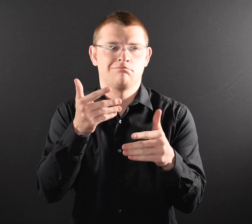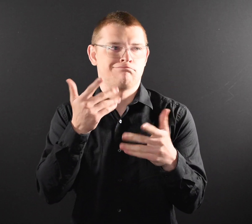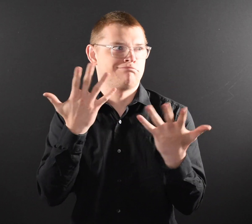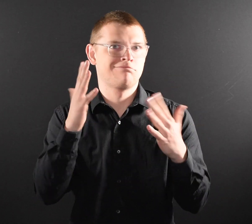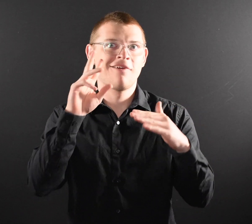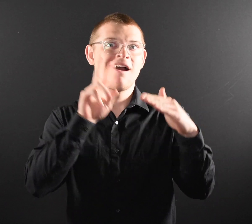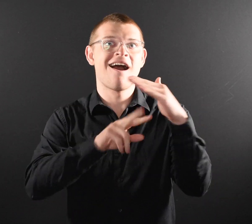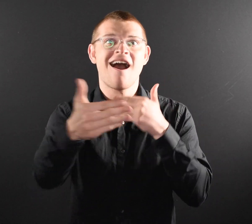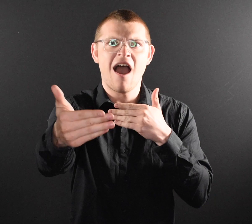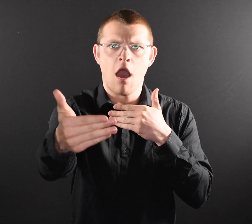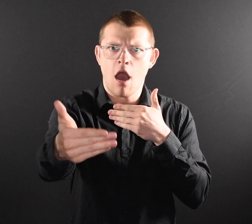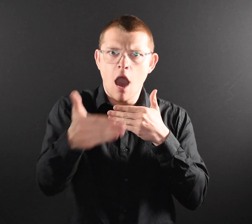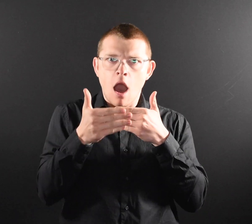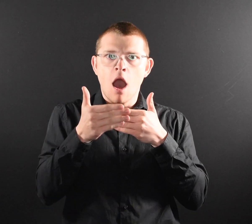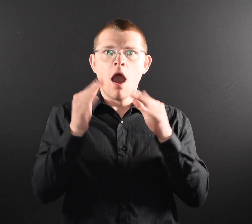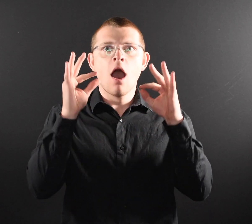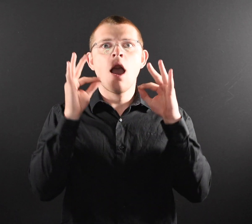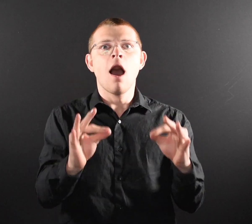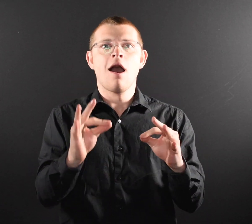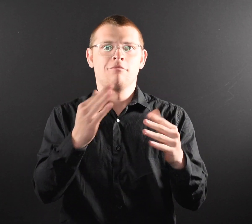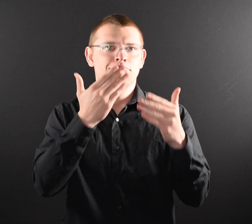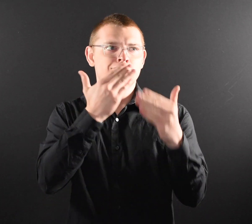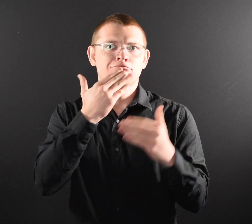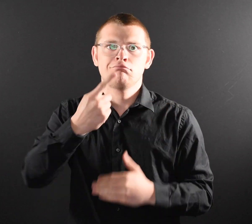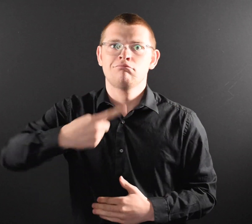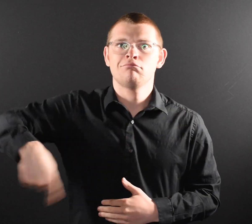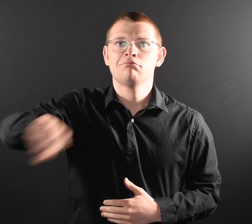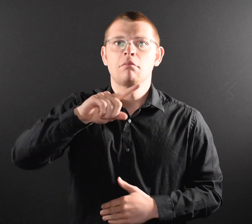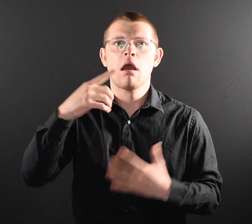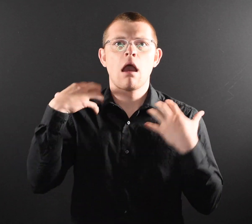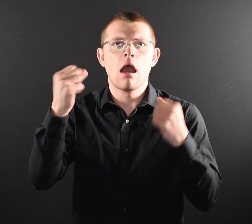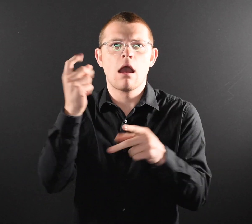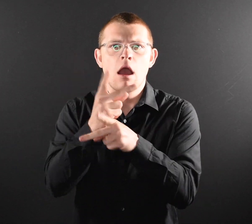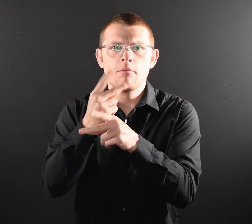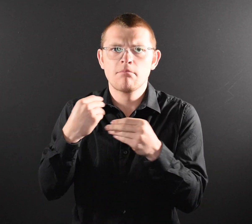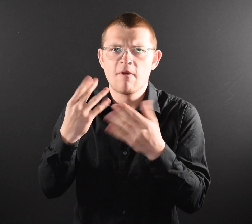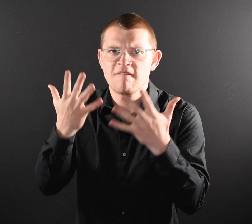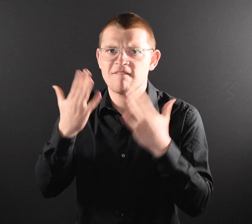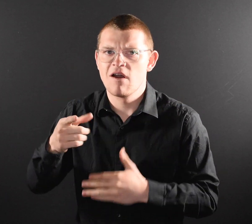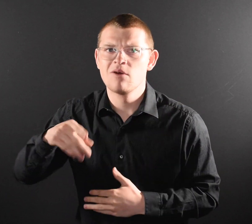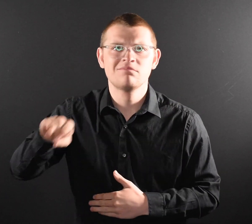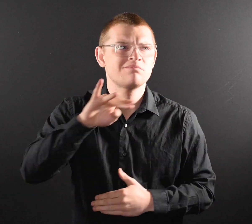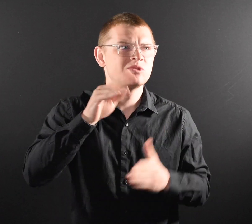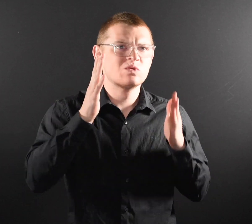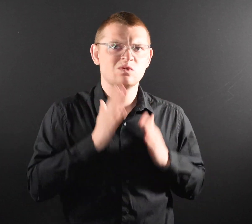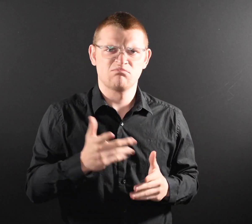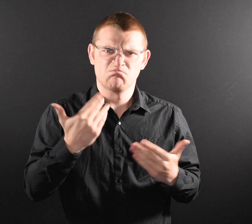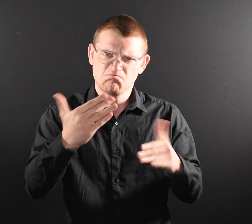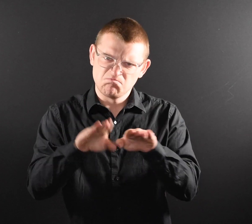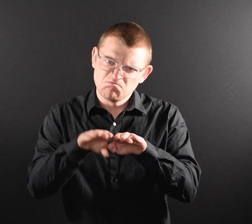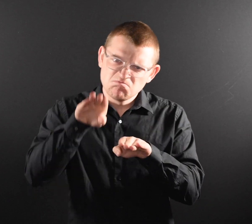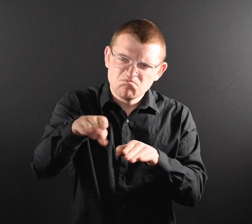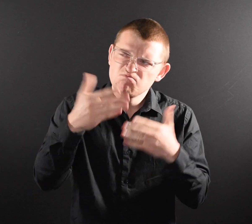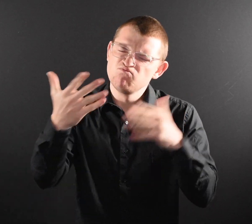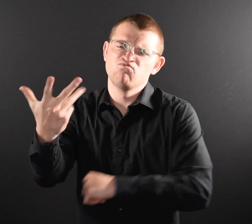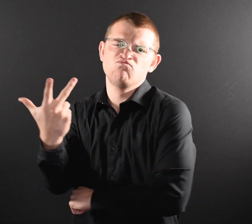thanks to the great work of our healthcare providers and Minnesotans stepping up to get their shot. •